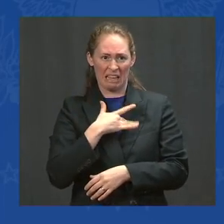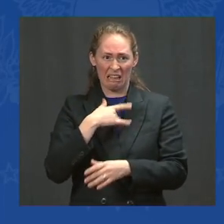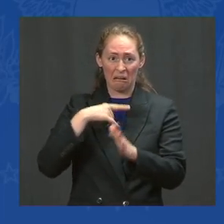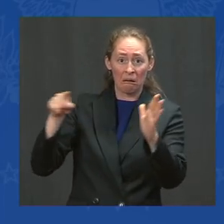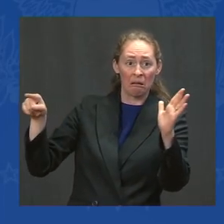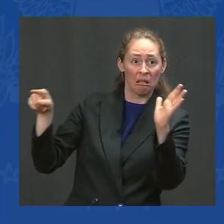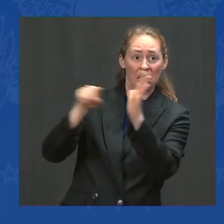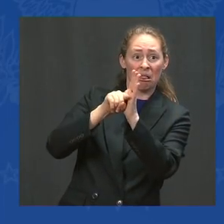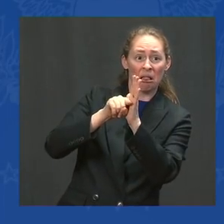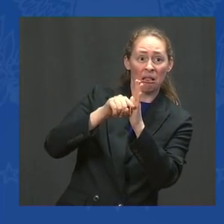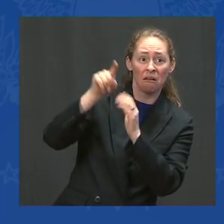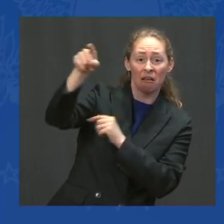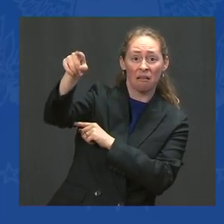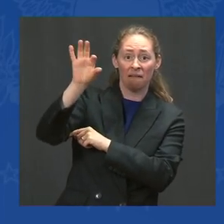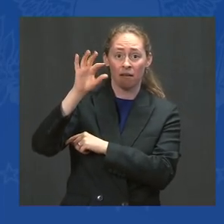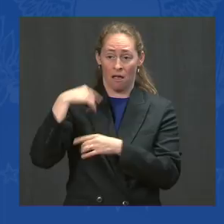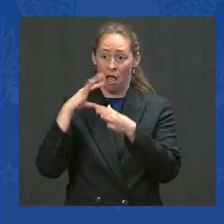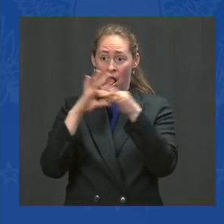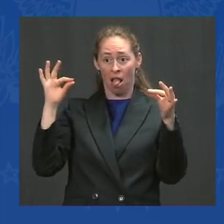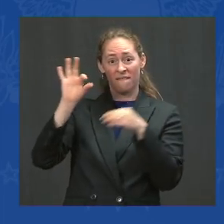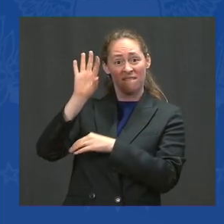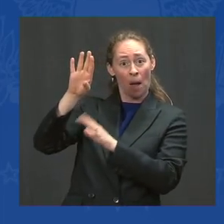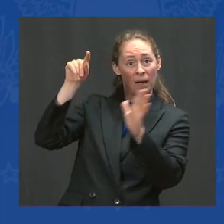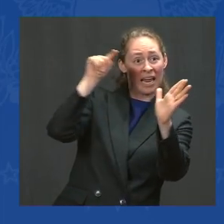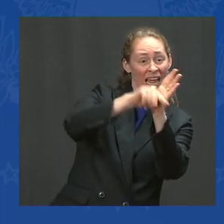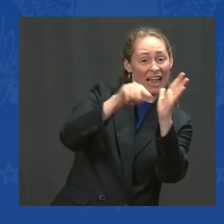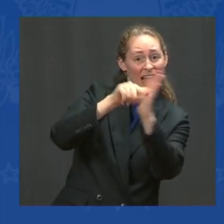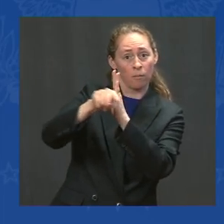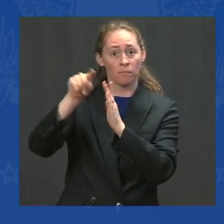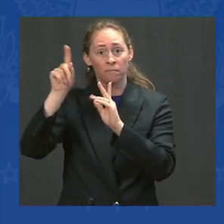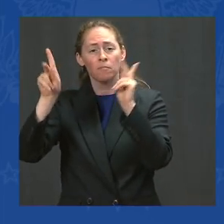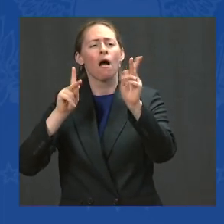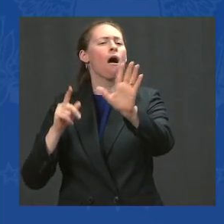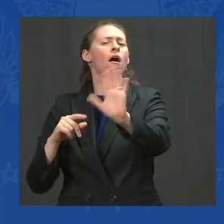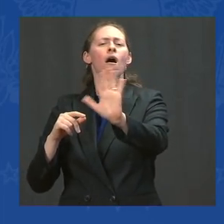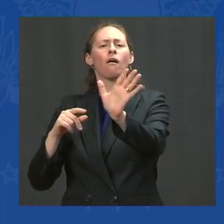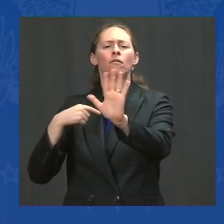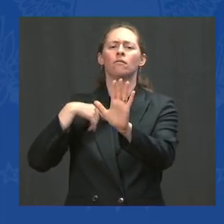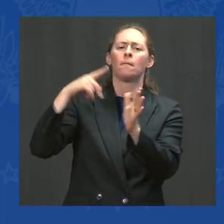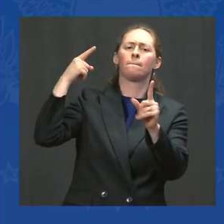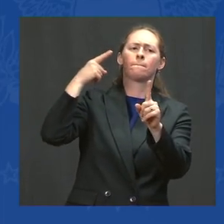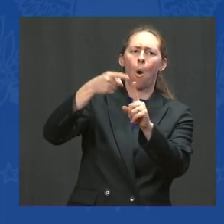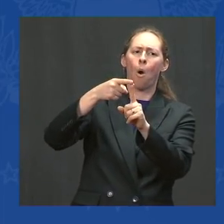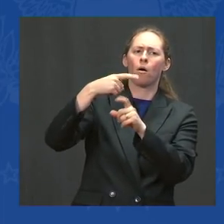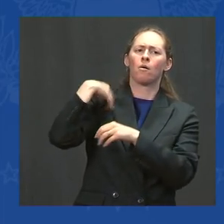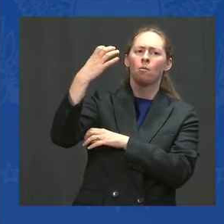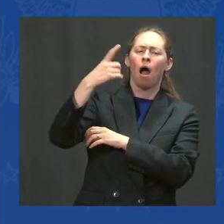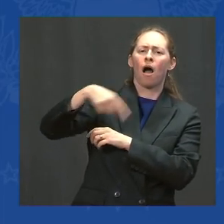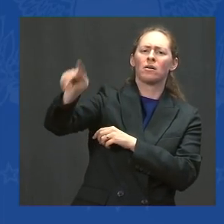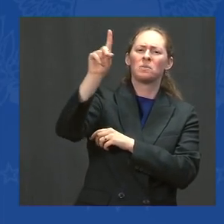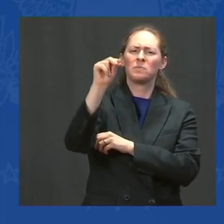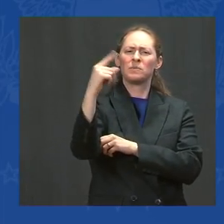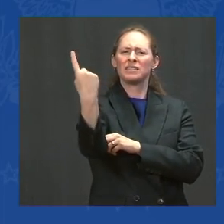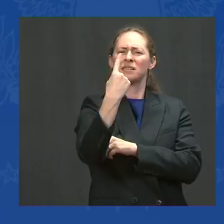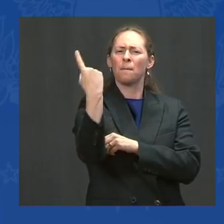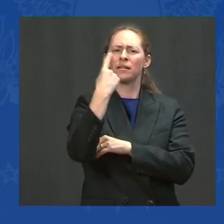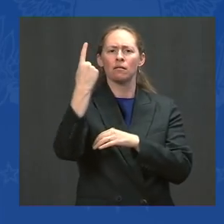that they would do something about the misinformation -- the outrageous informa- -- misinformation about the vaccine. That's what I meant.